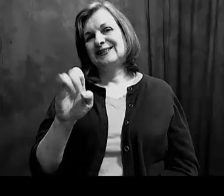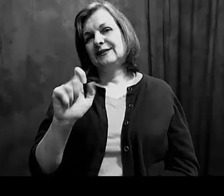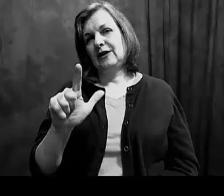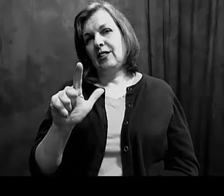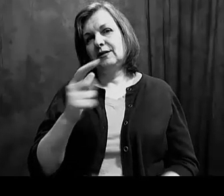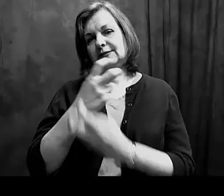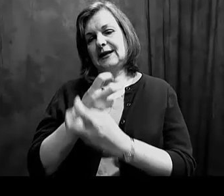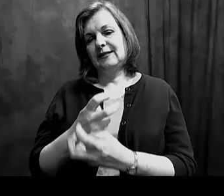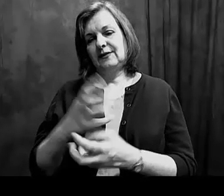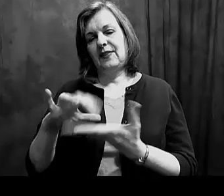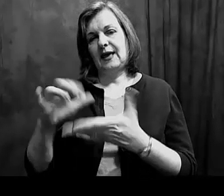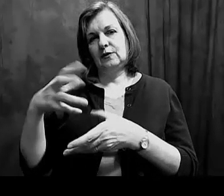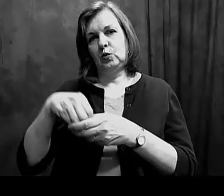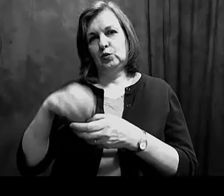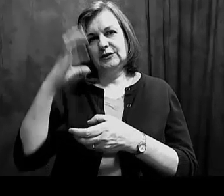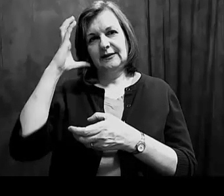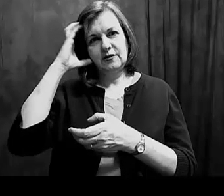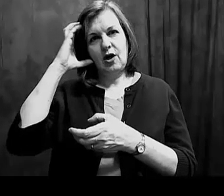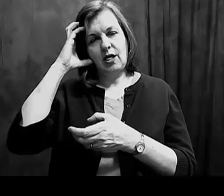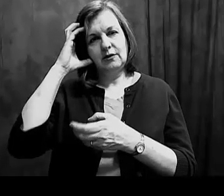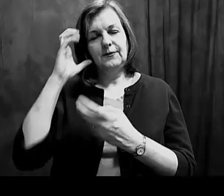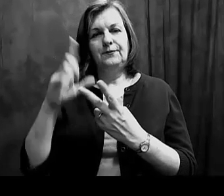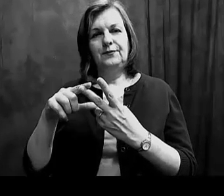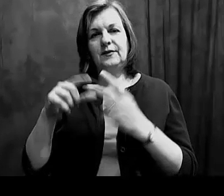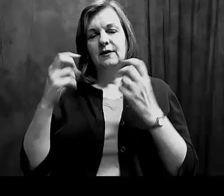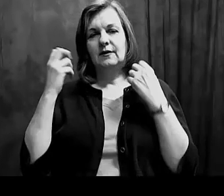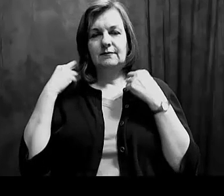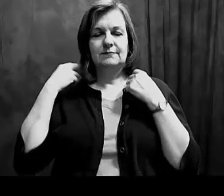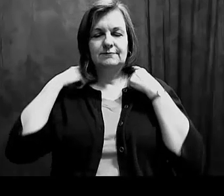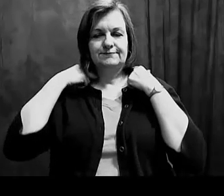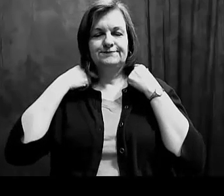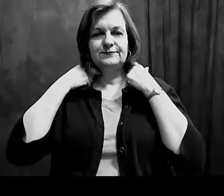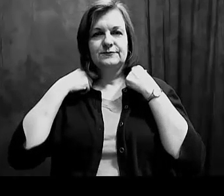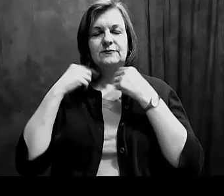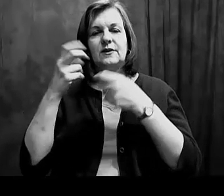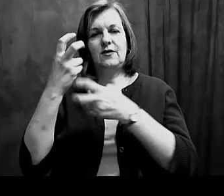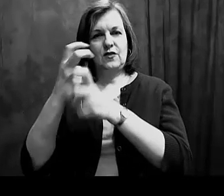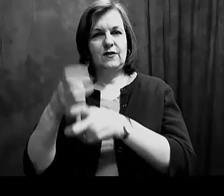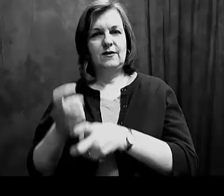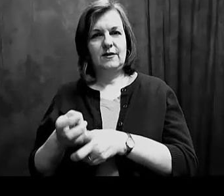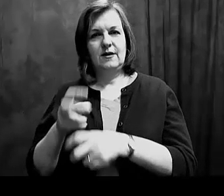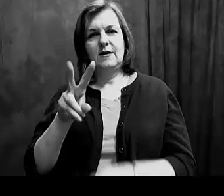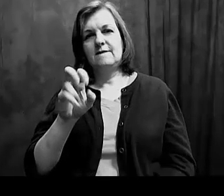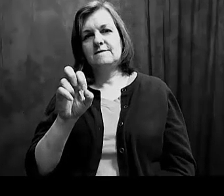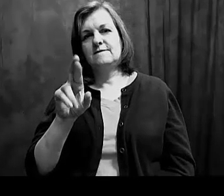your vertebral column